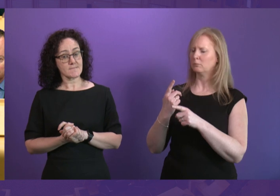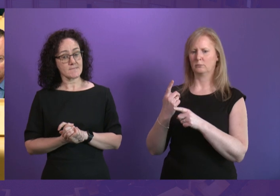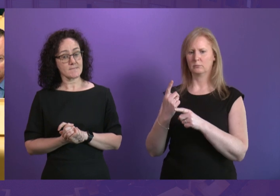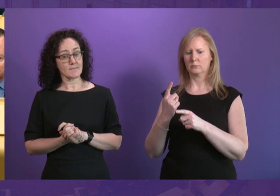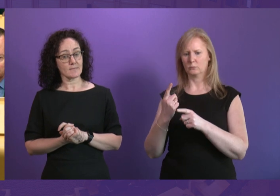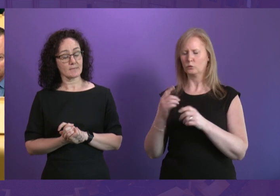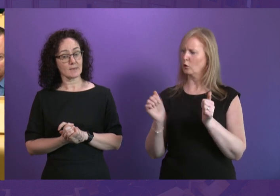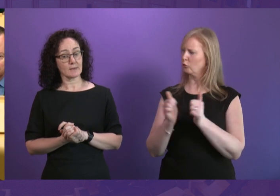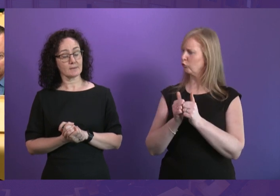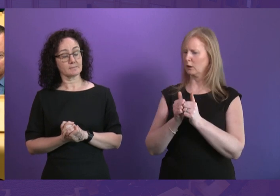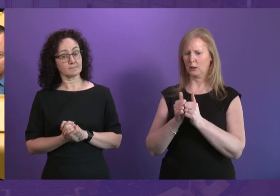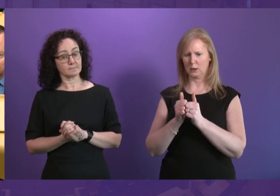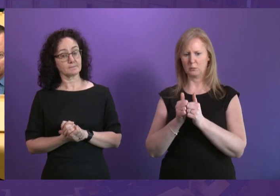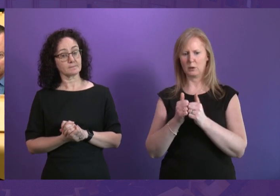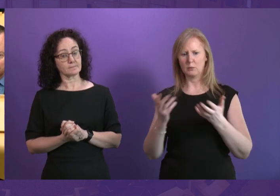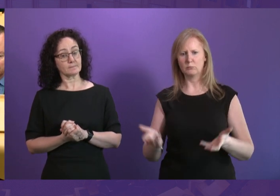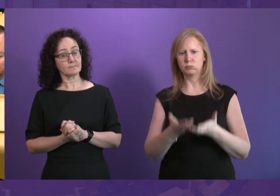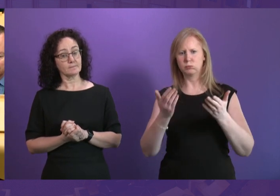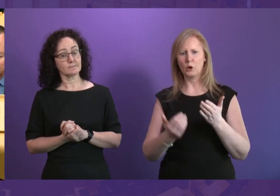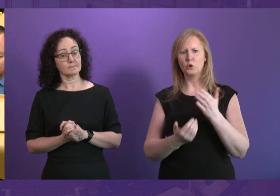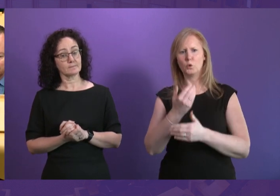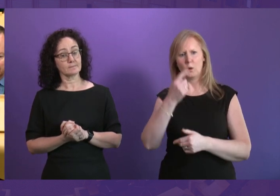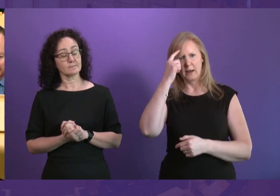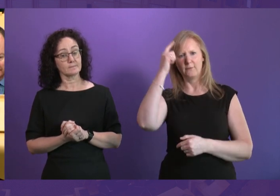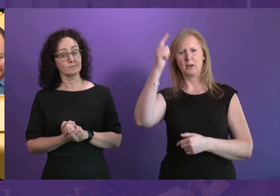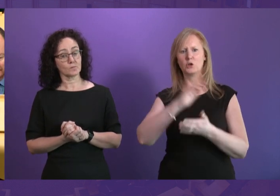trade and investment and launching new innovation and investment hubs in Ottawa and Paris, the